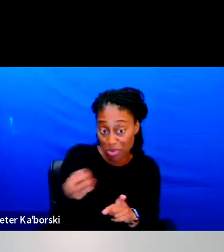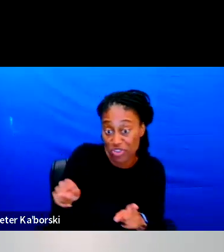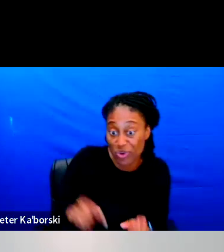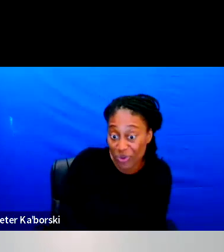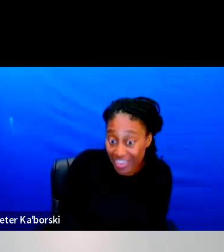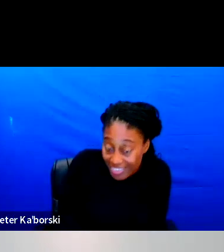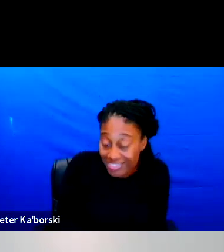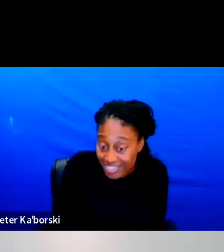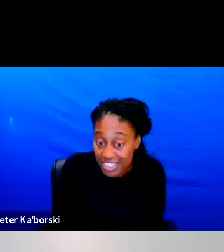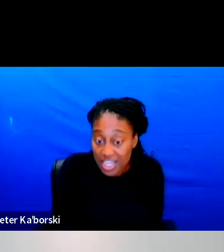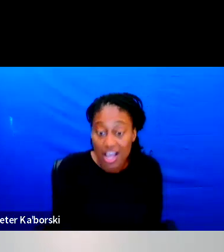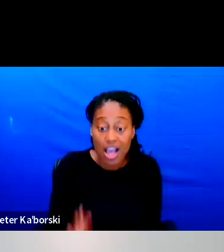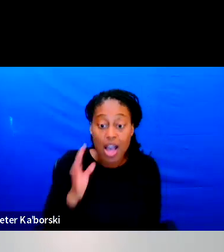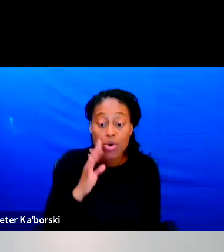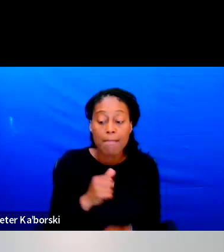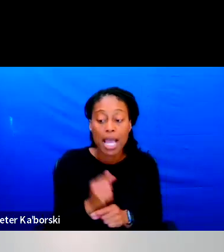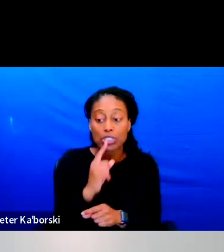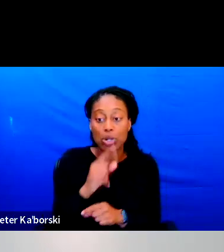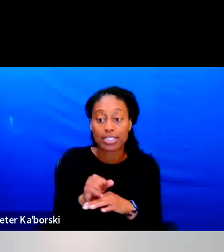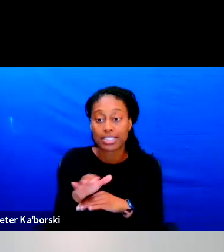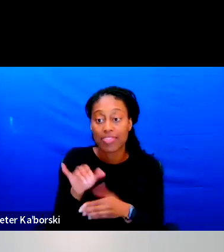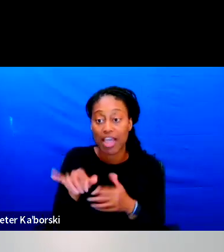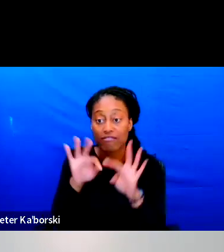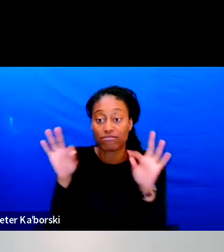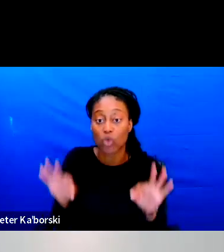Kyle Kleist: I will make sure. To send that form out. Adam.